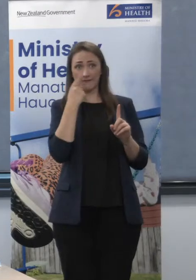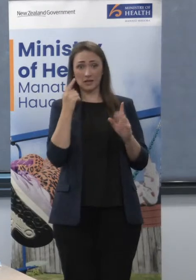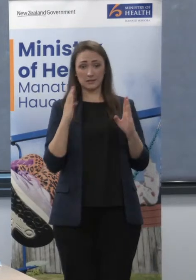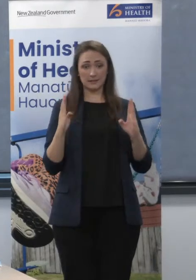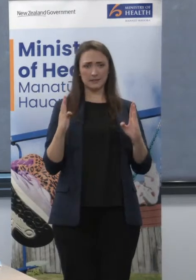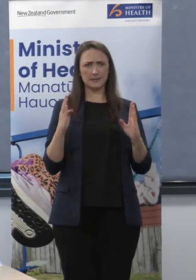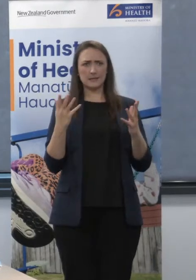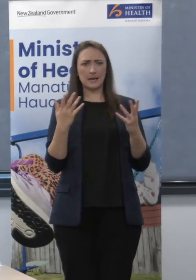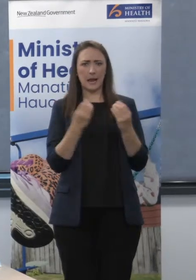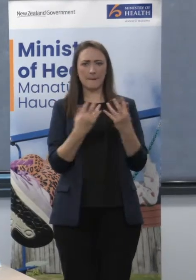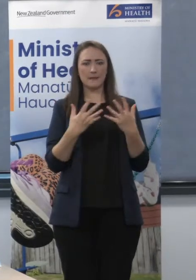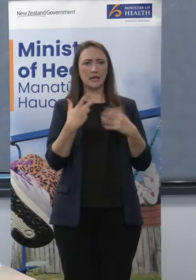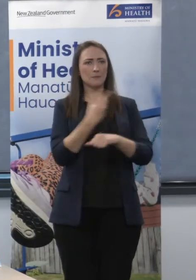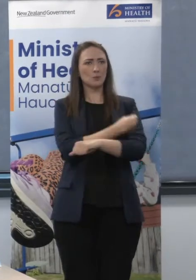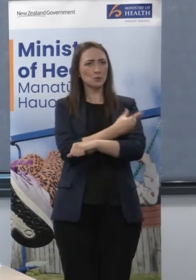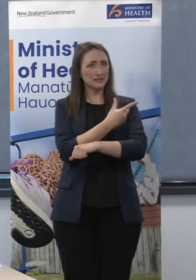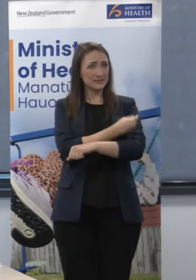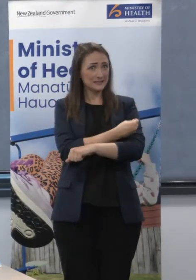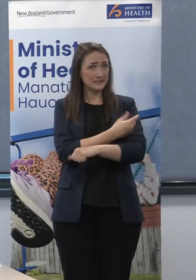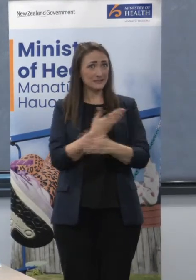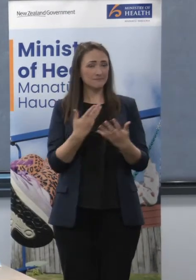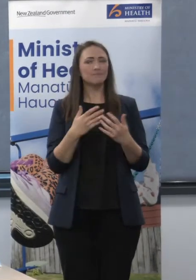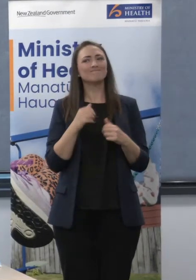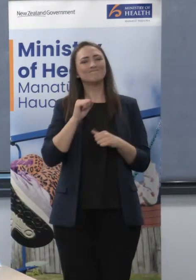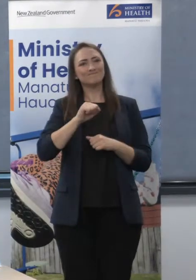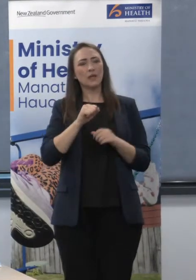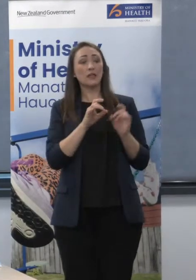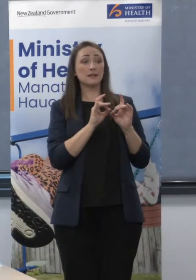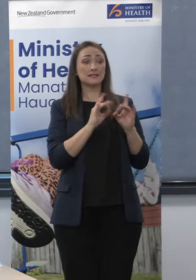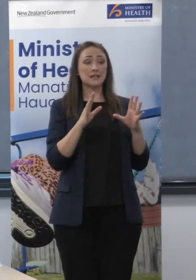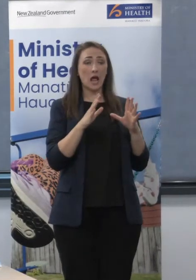So we started with quite a surge, in the early days, and